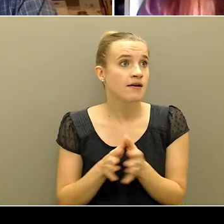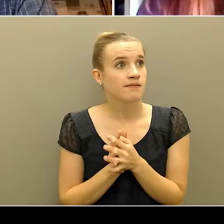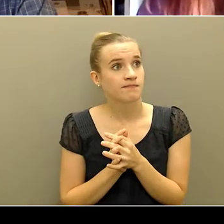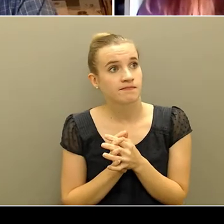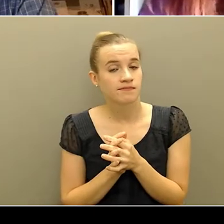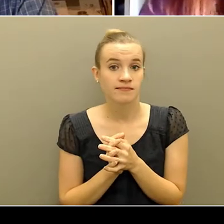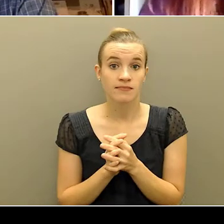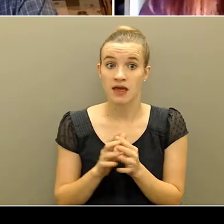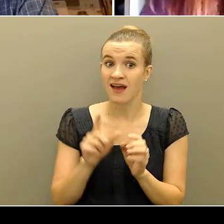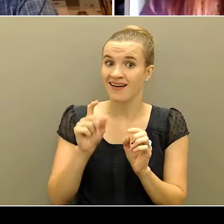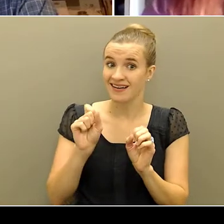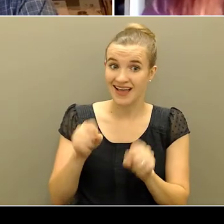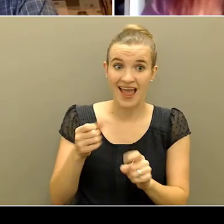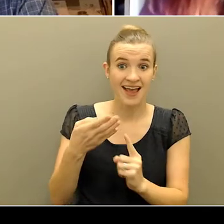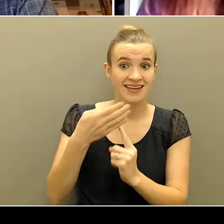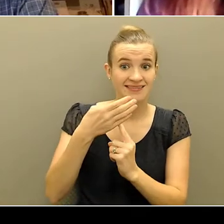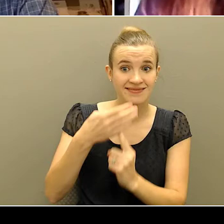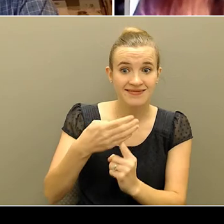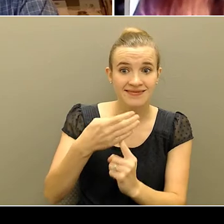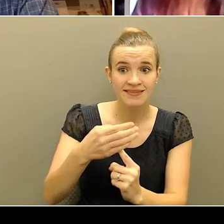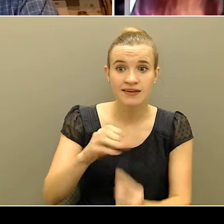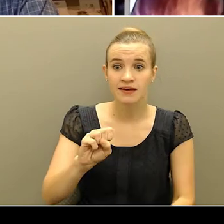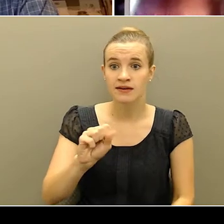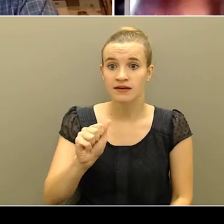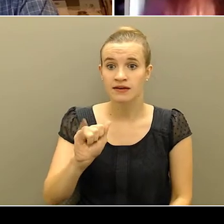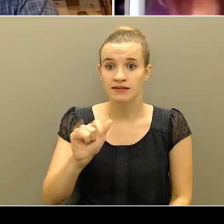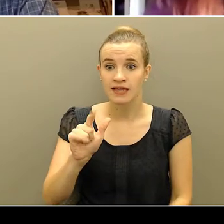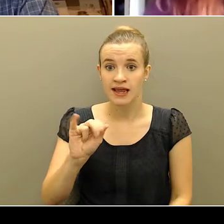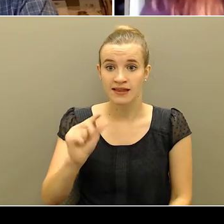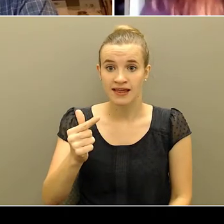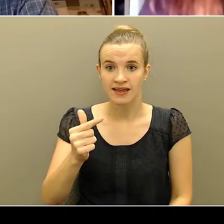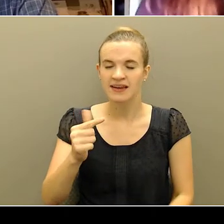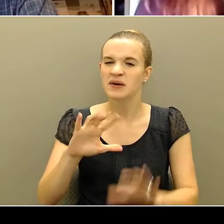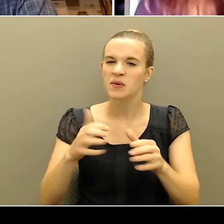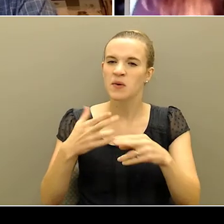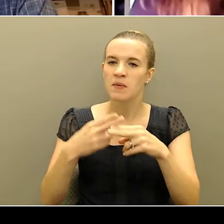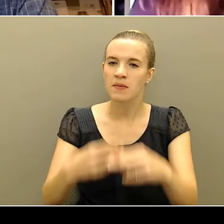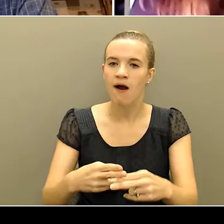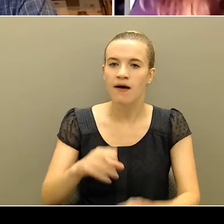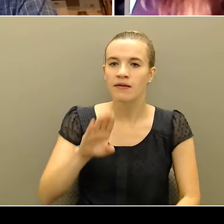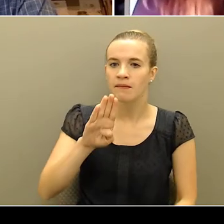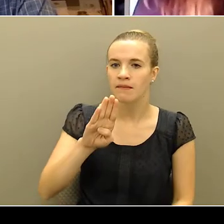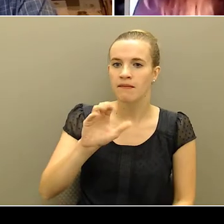Bay Area Association of Disabled Sailors. And then there's you know in